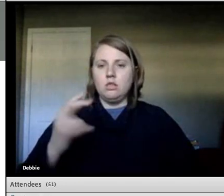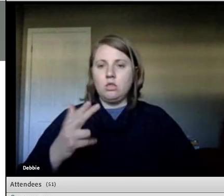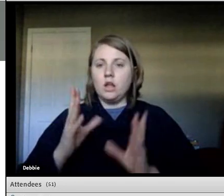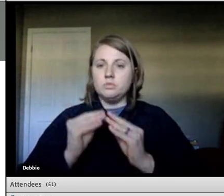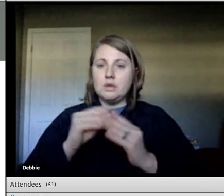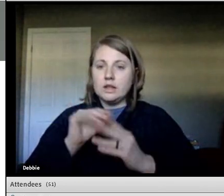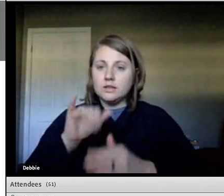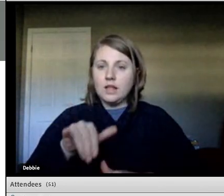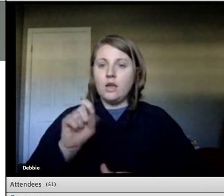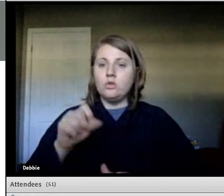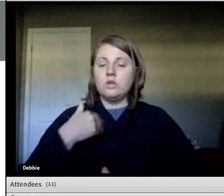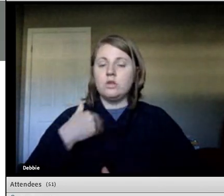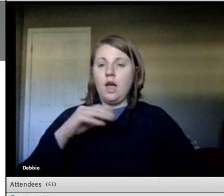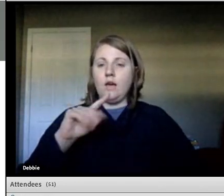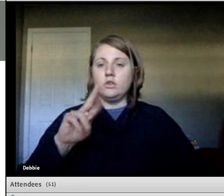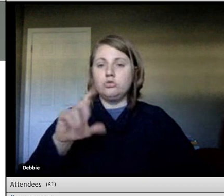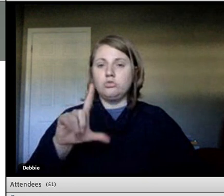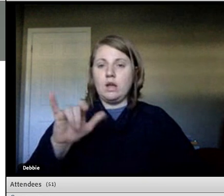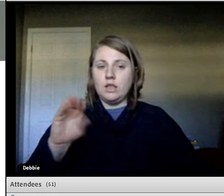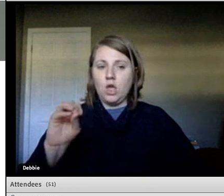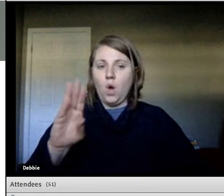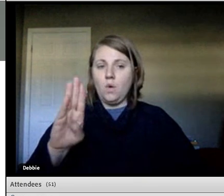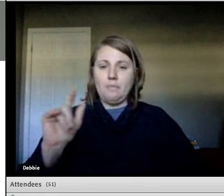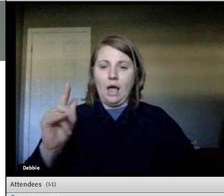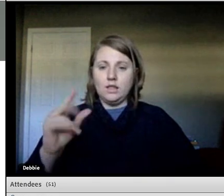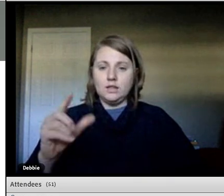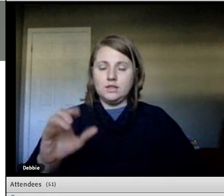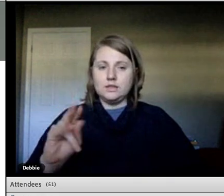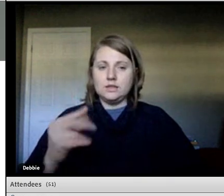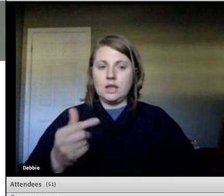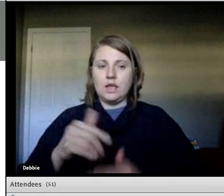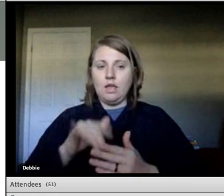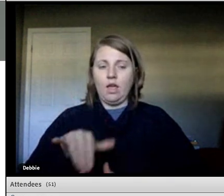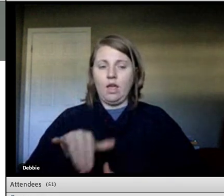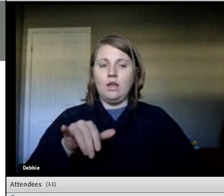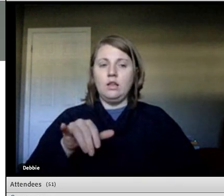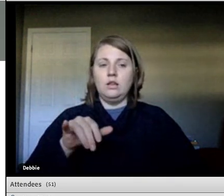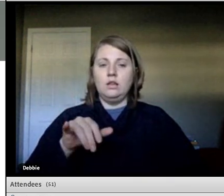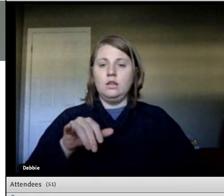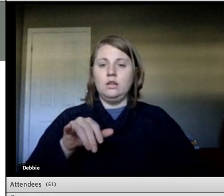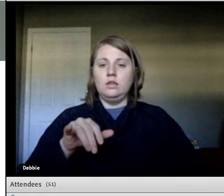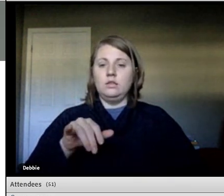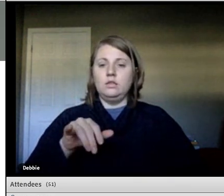You can insert documents and things like that as well.